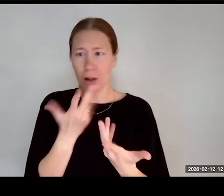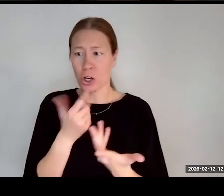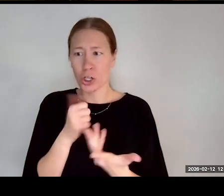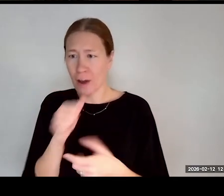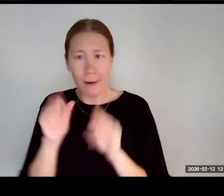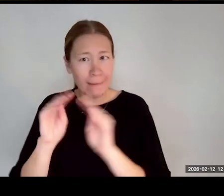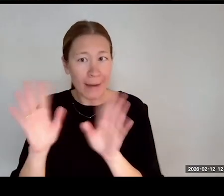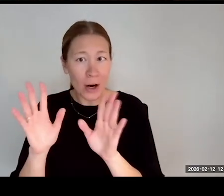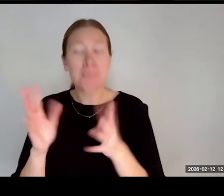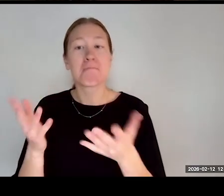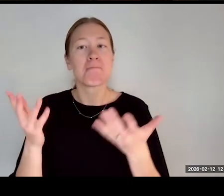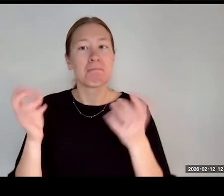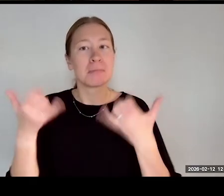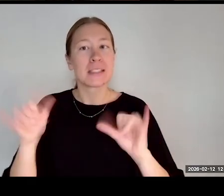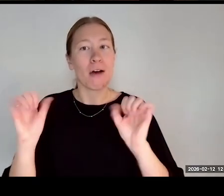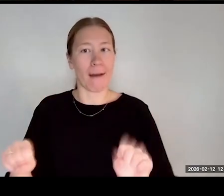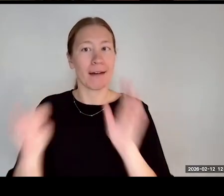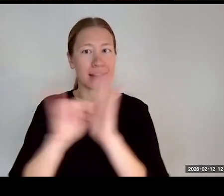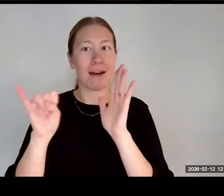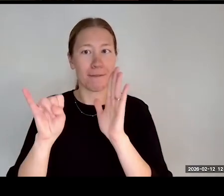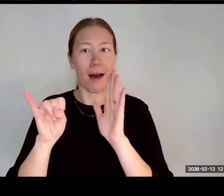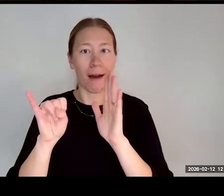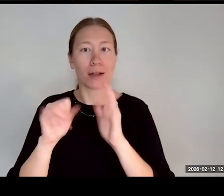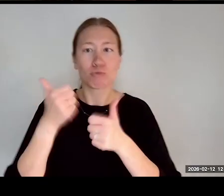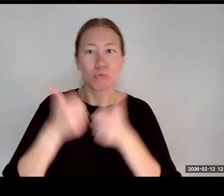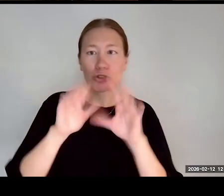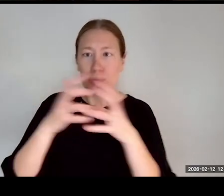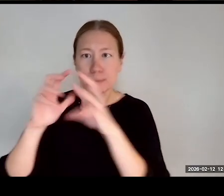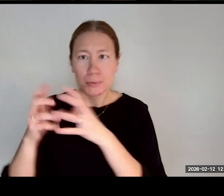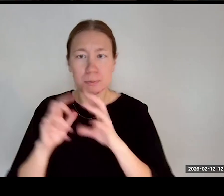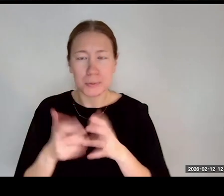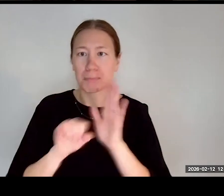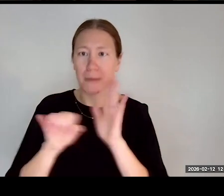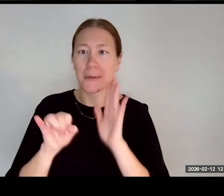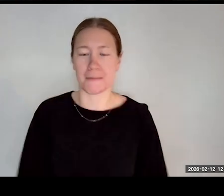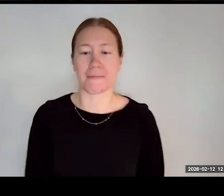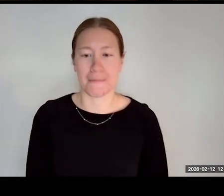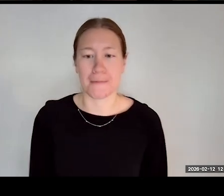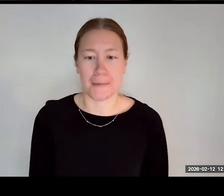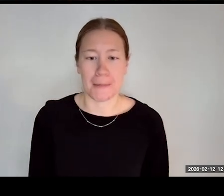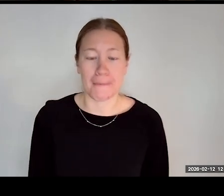with the labels that helps to distinguish between them. So it's not just color. There are other ways to do this.